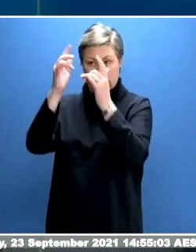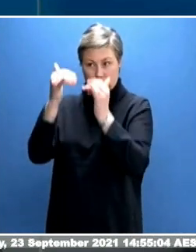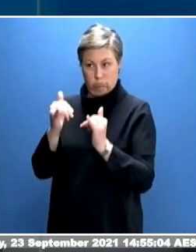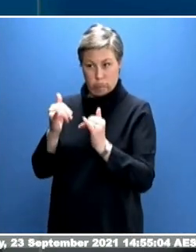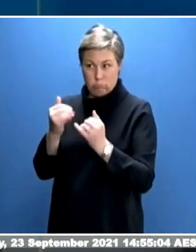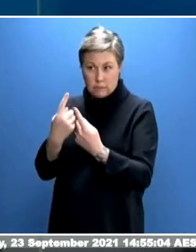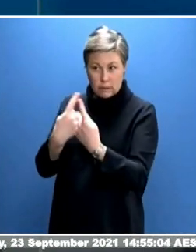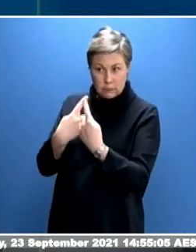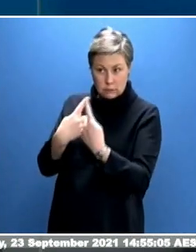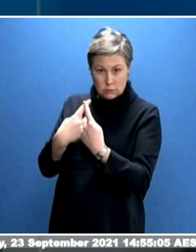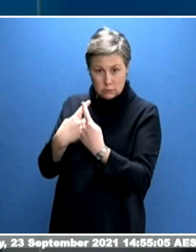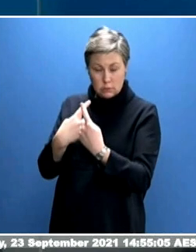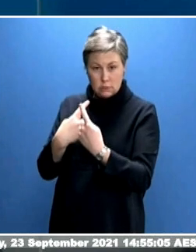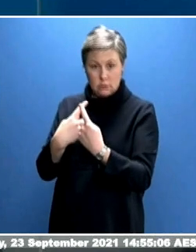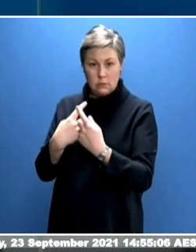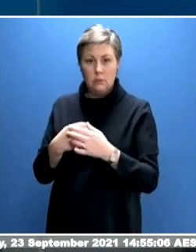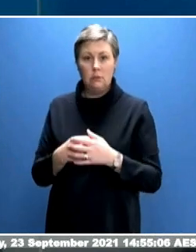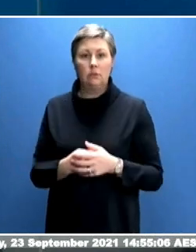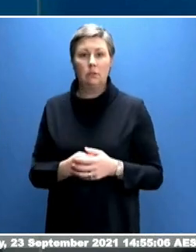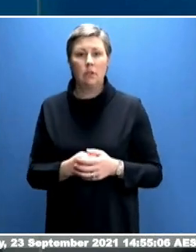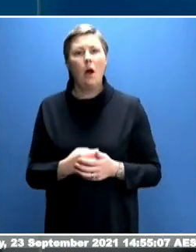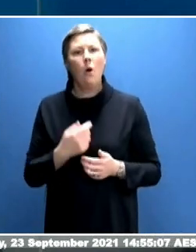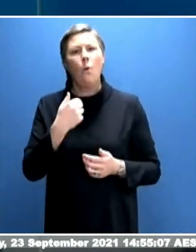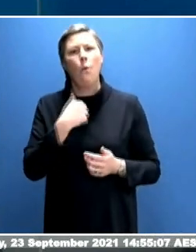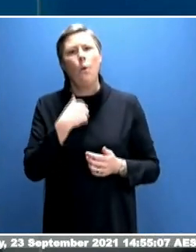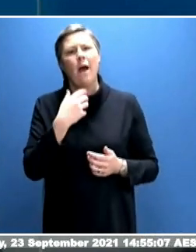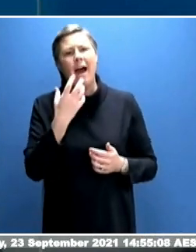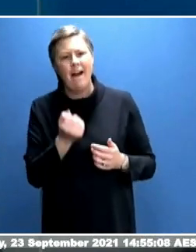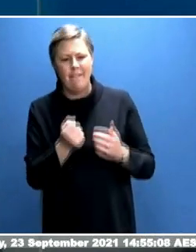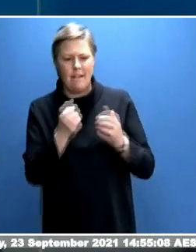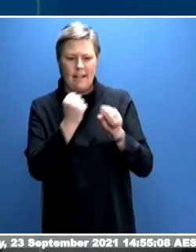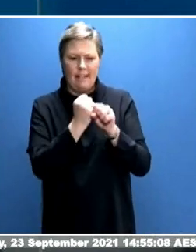With that and the Government's mechanisms and oversight mechanisms that we put